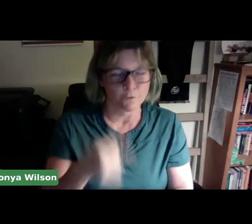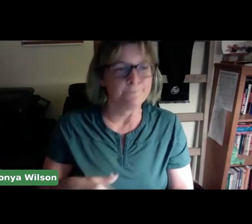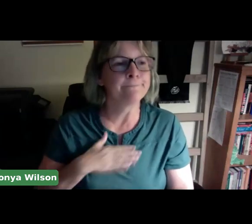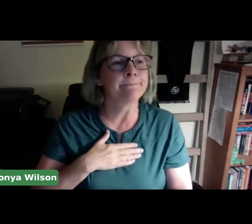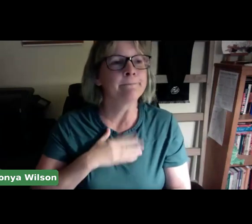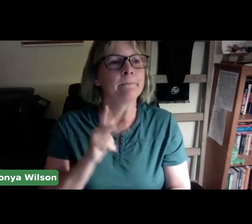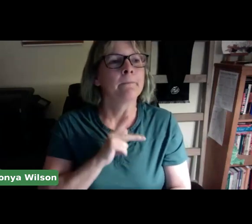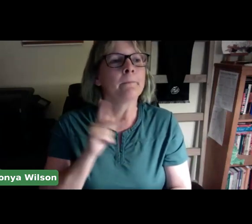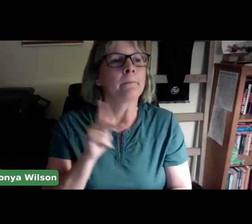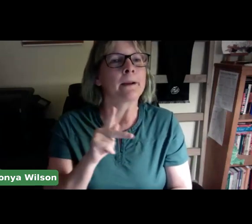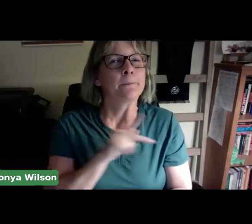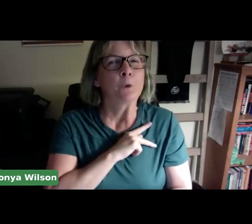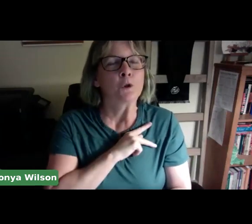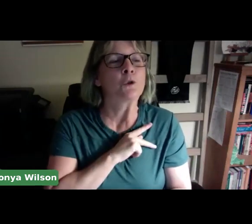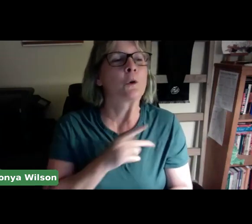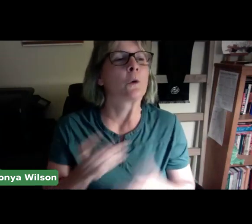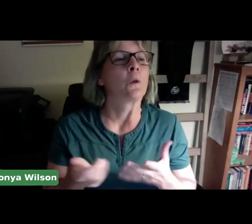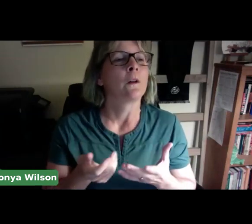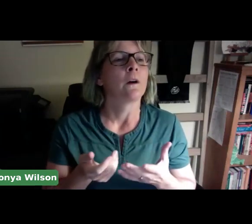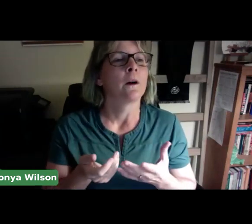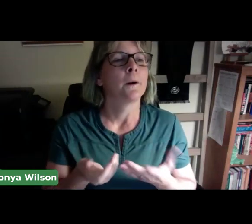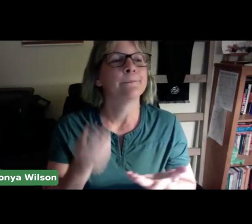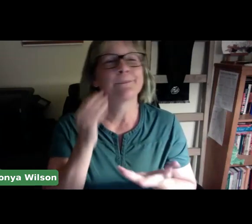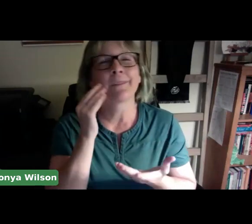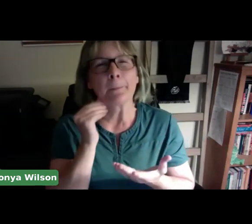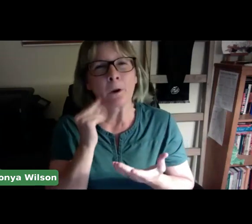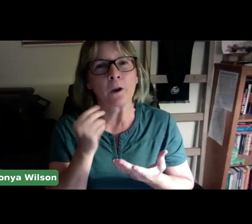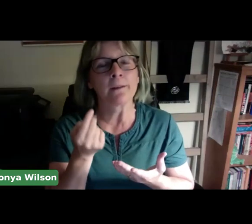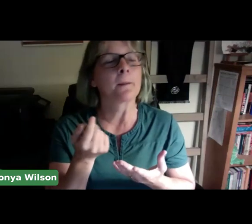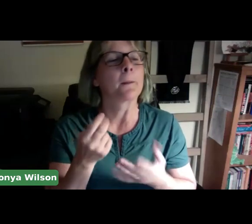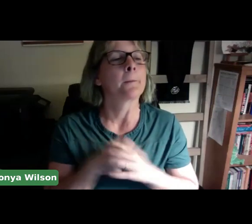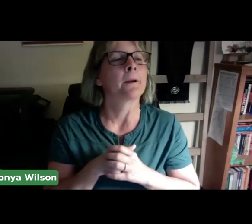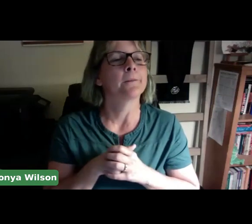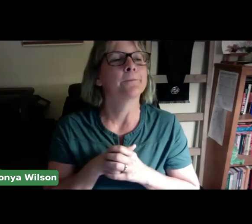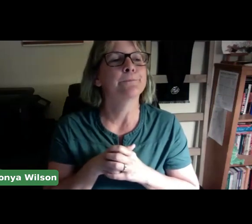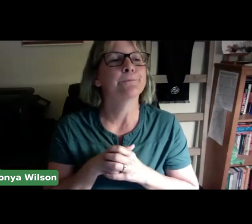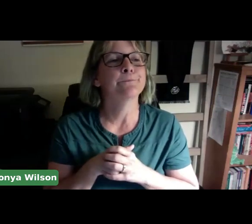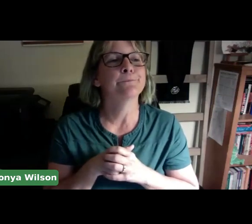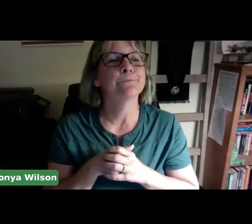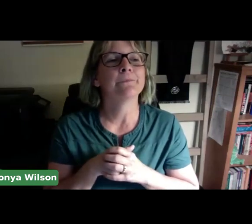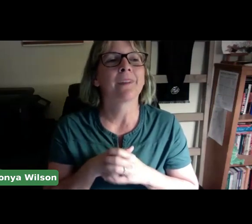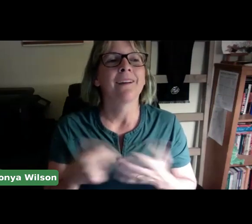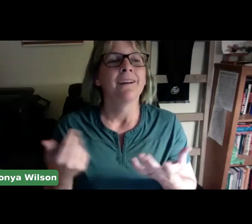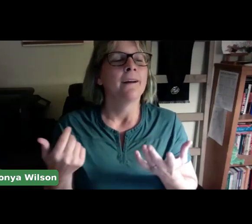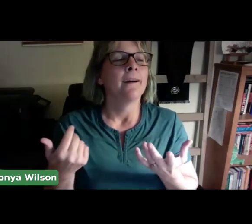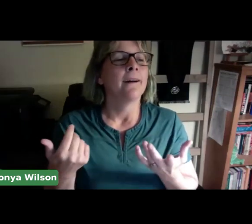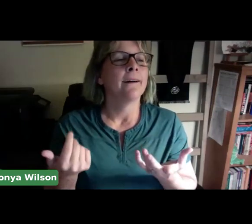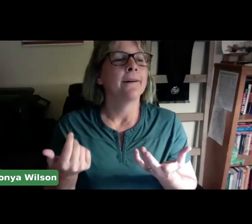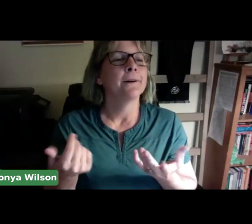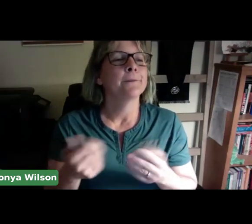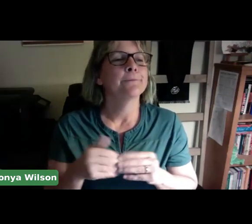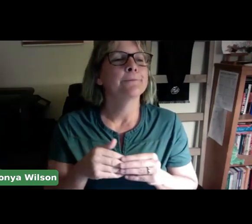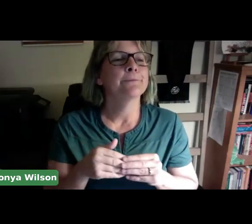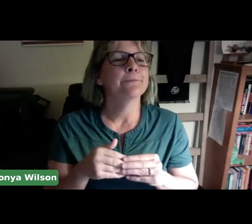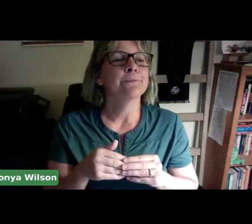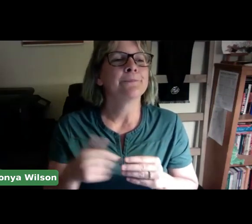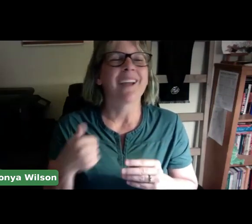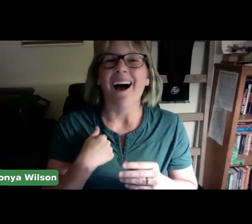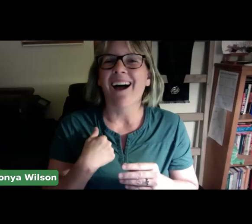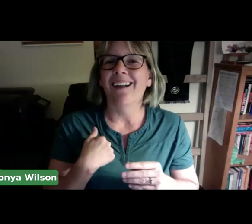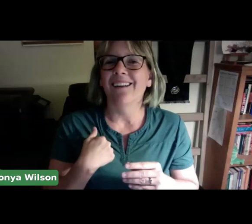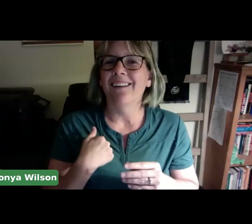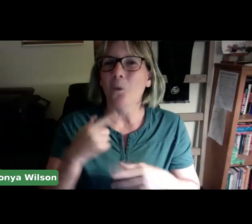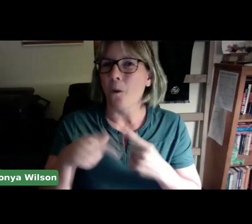One thing that I'd like to start off with is some of my own personal experience.